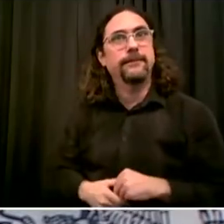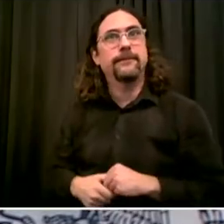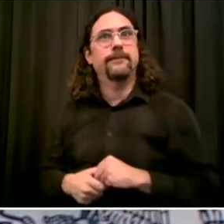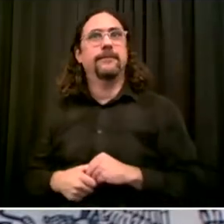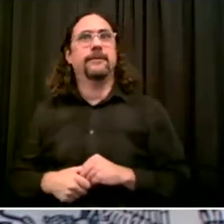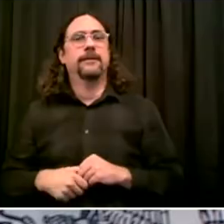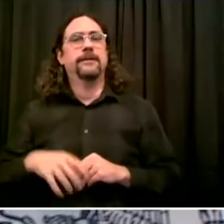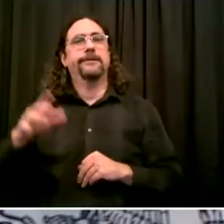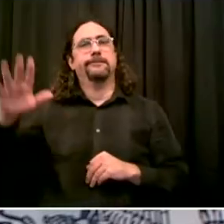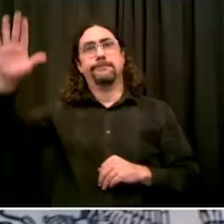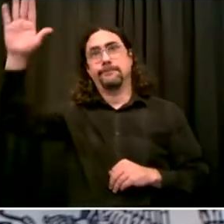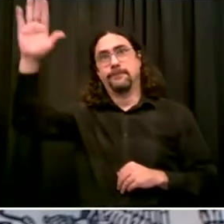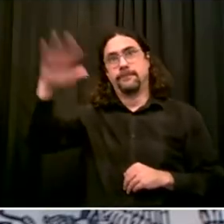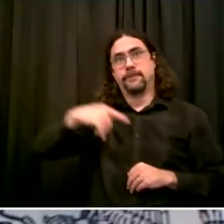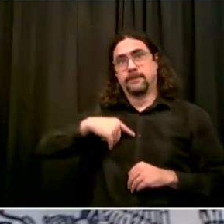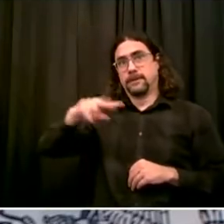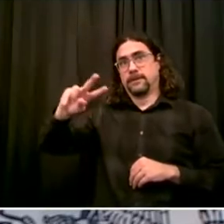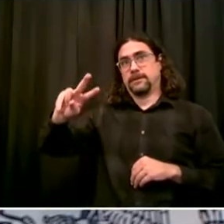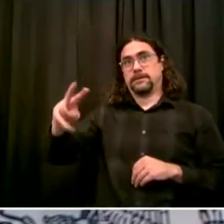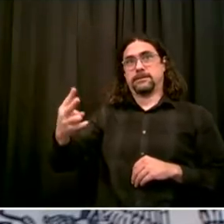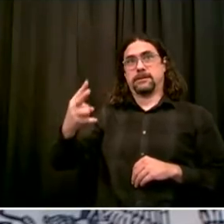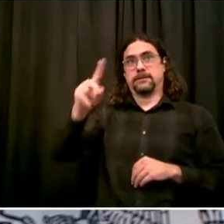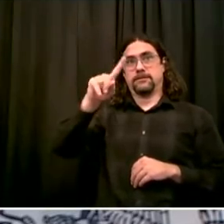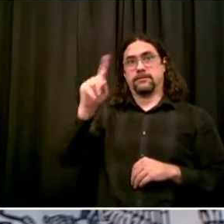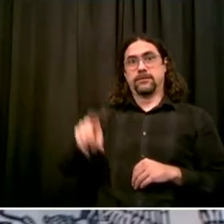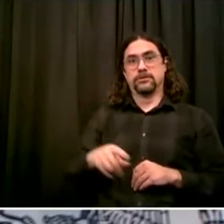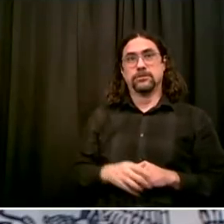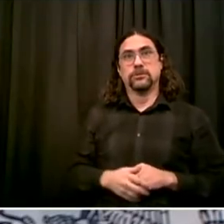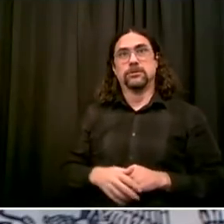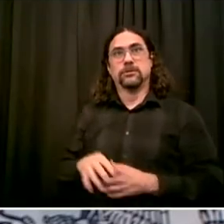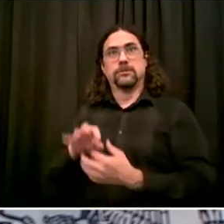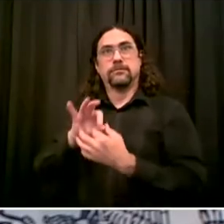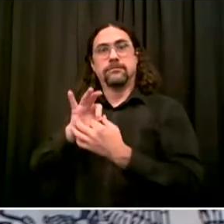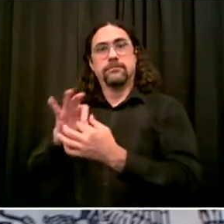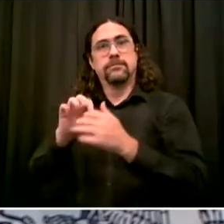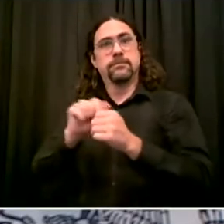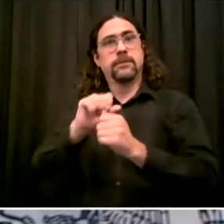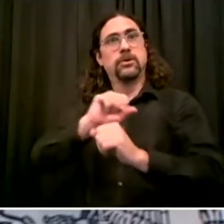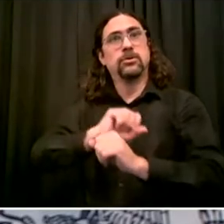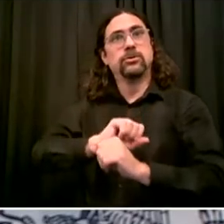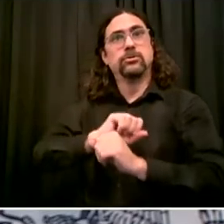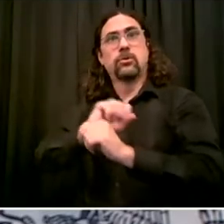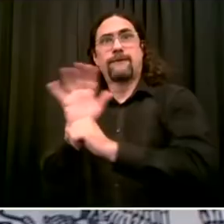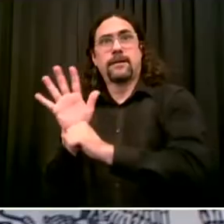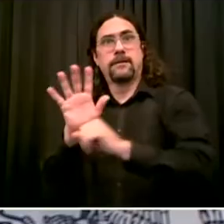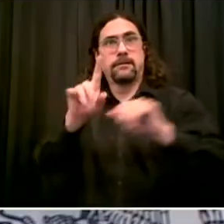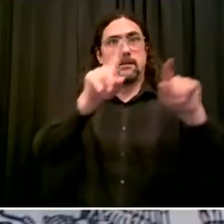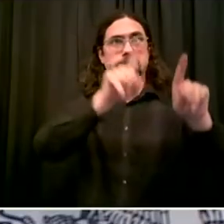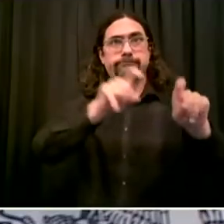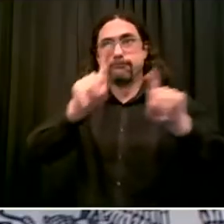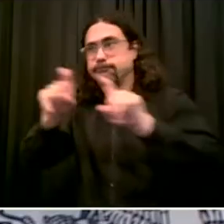FOLLOW-UP? I DO, MY SECOND QUESTION FOCUSES ON COVID-